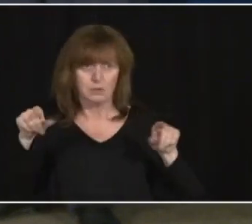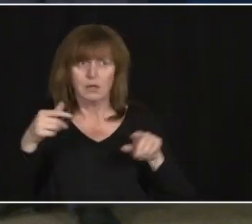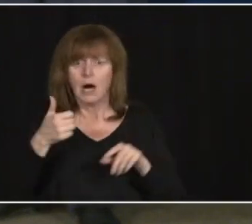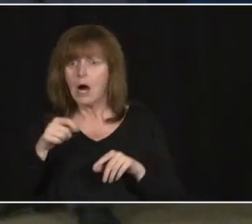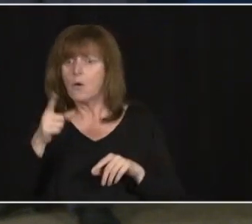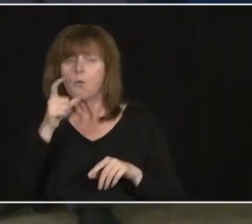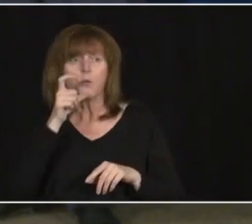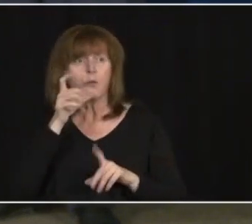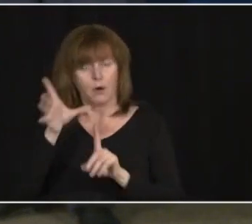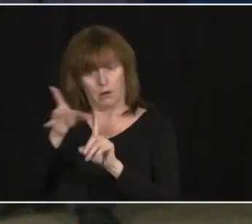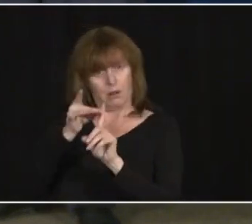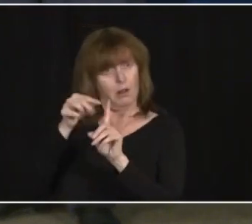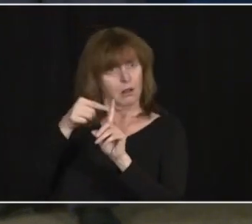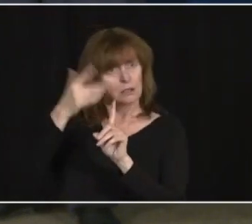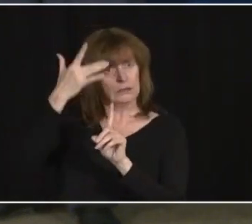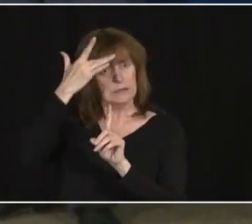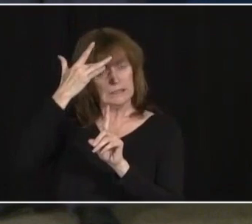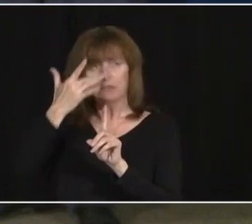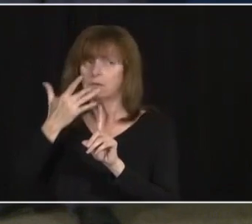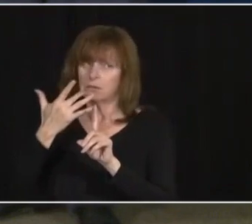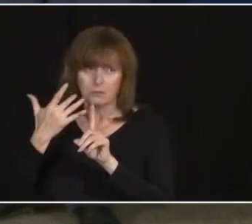have a place to stay.